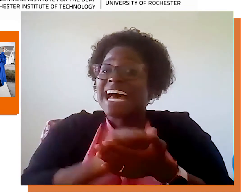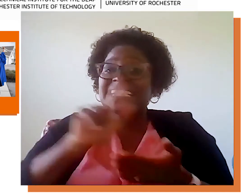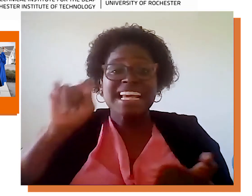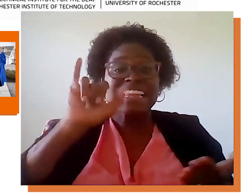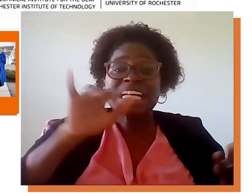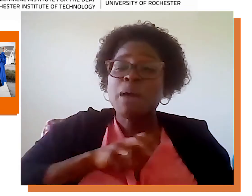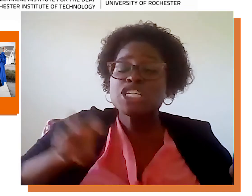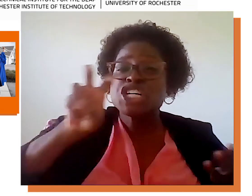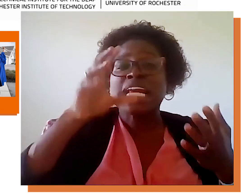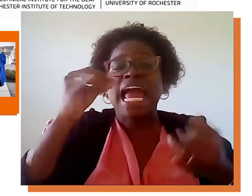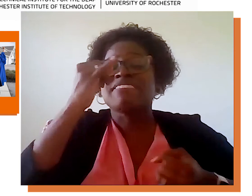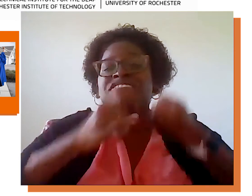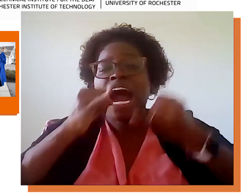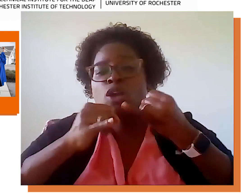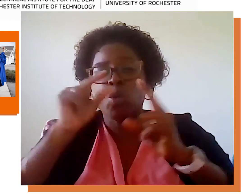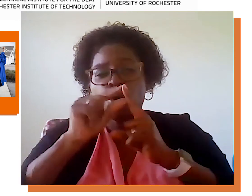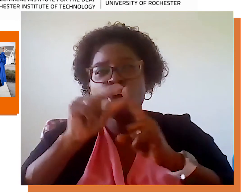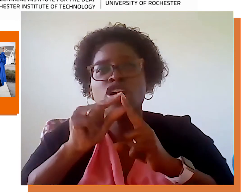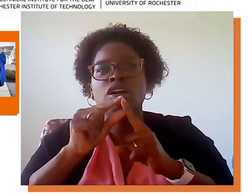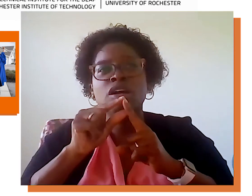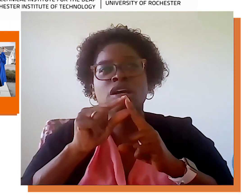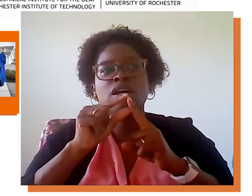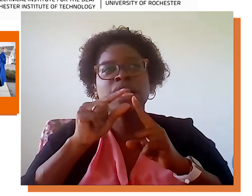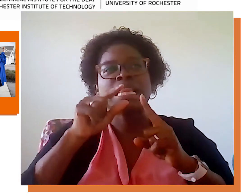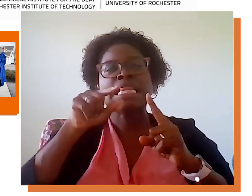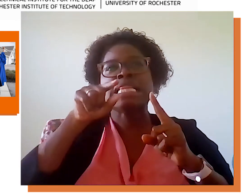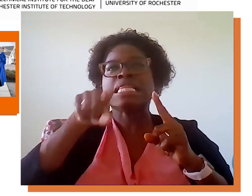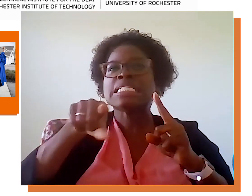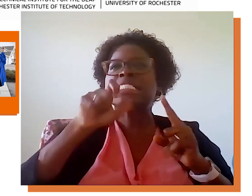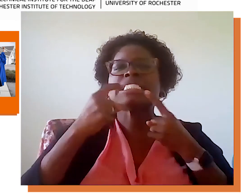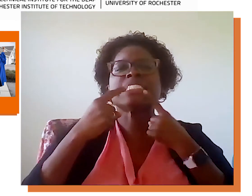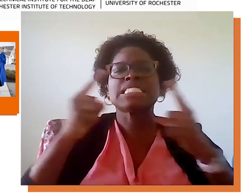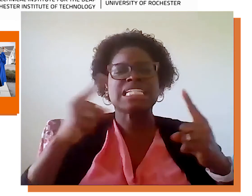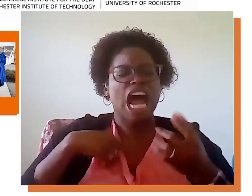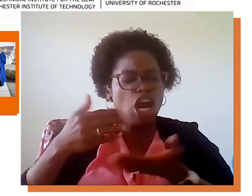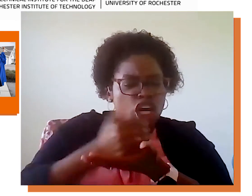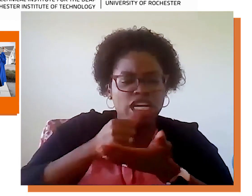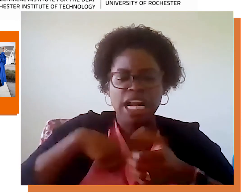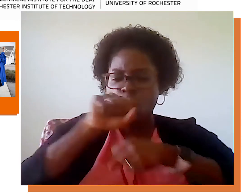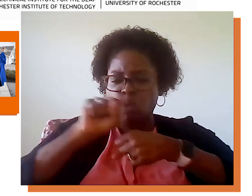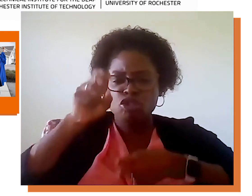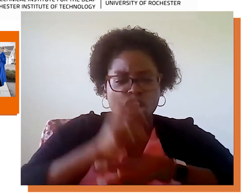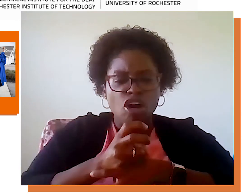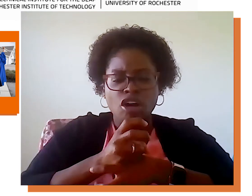to attend future graduations. It'll be an honor to be there for every one of them.